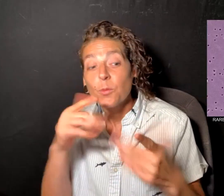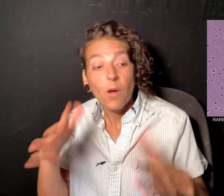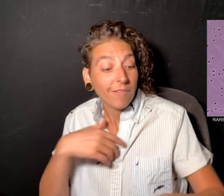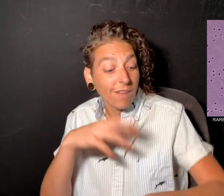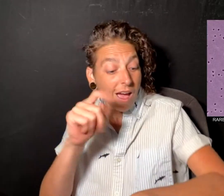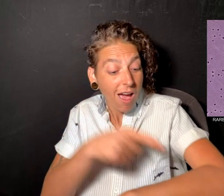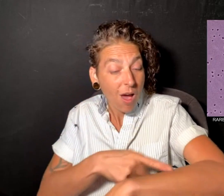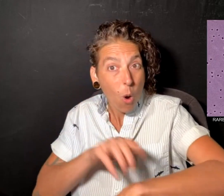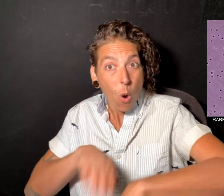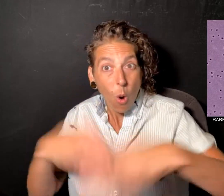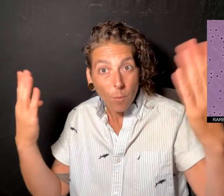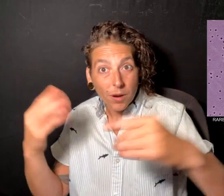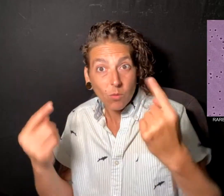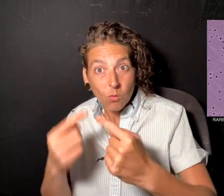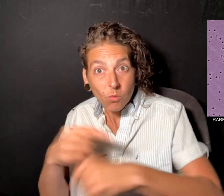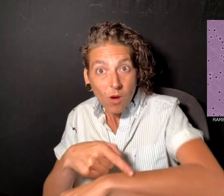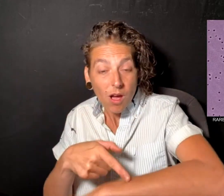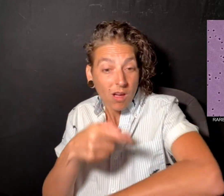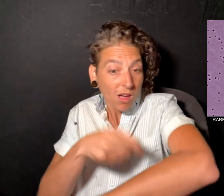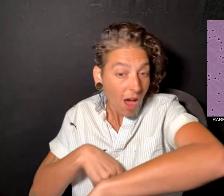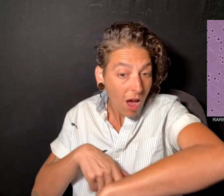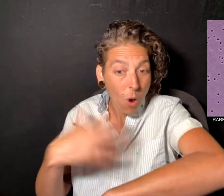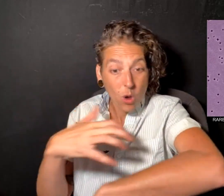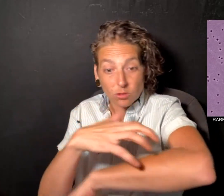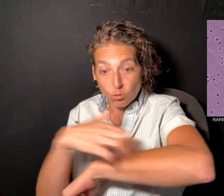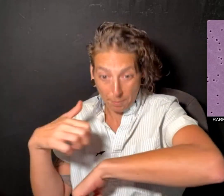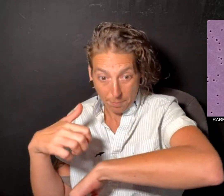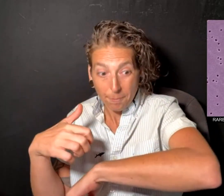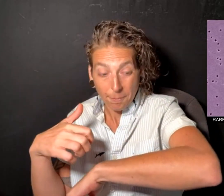People with open wounds such as a cut or scrape,